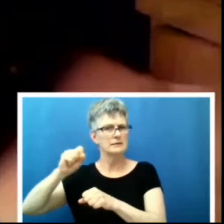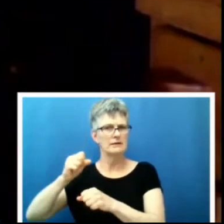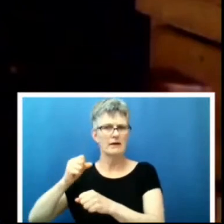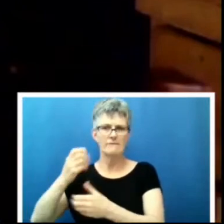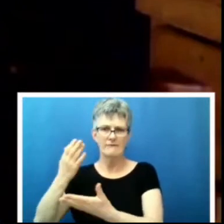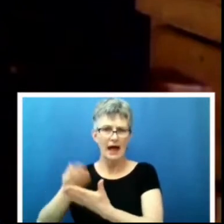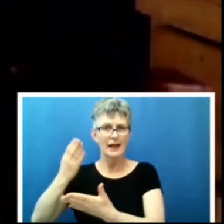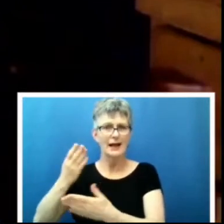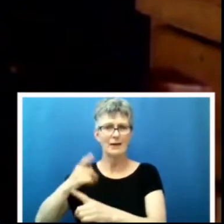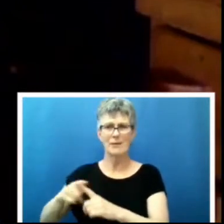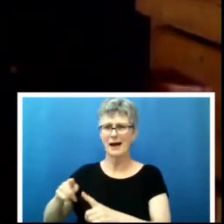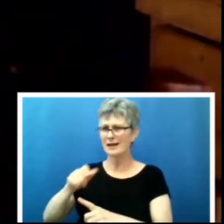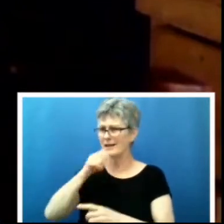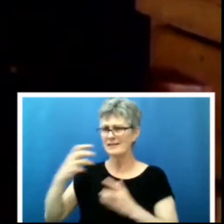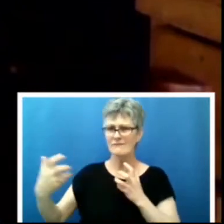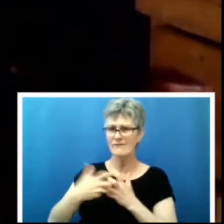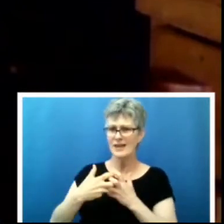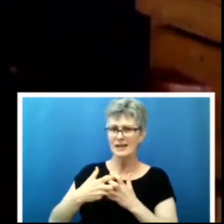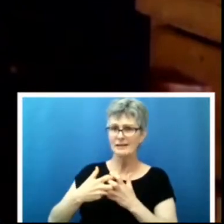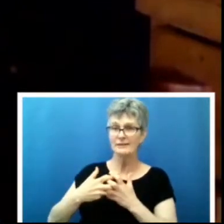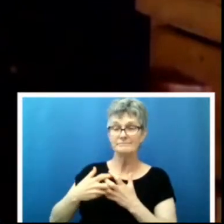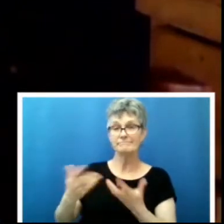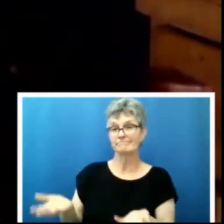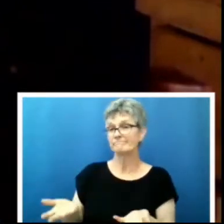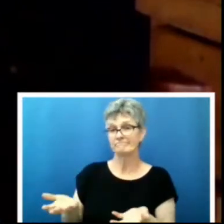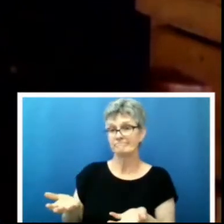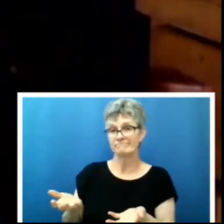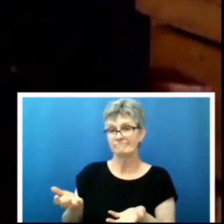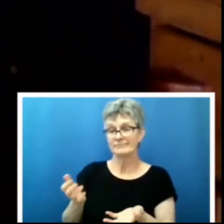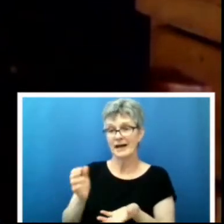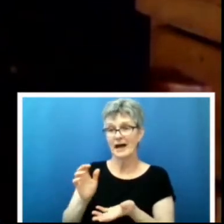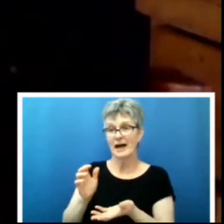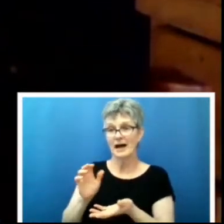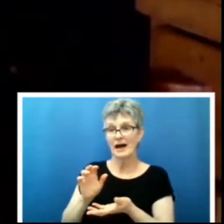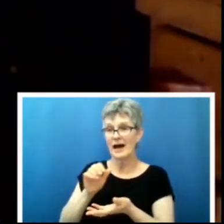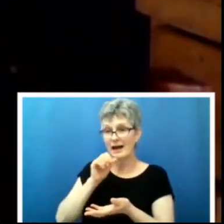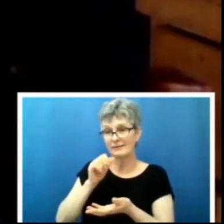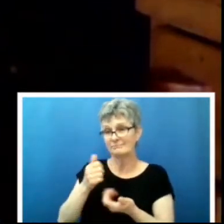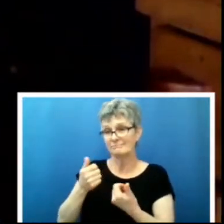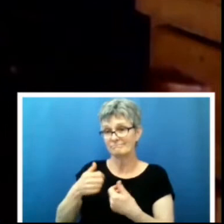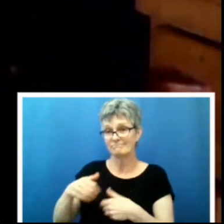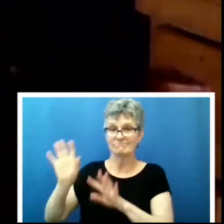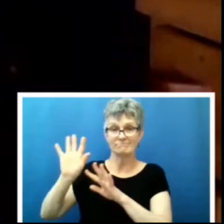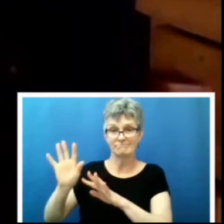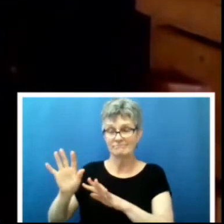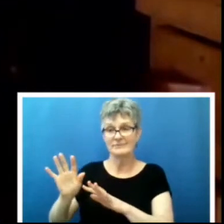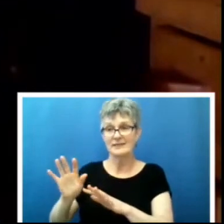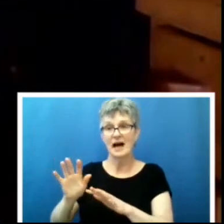So, I try my best to make sure things are scientifically validated. It's not my forte.